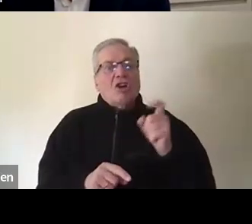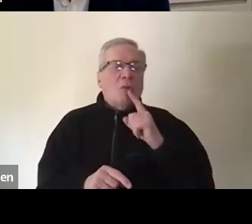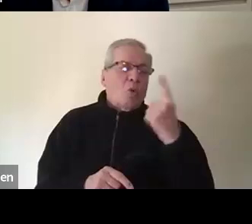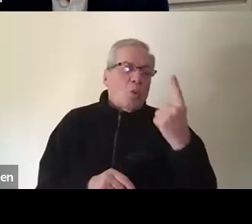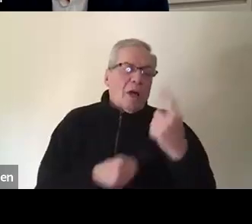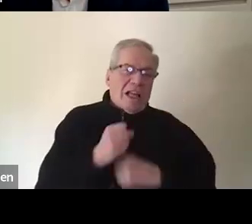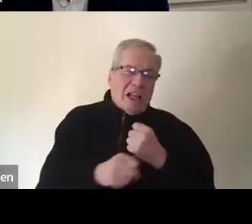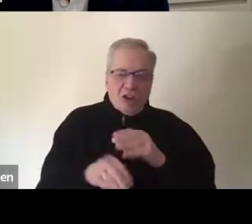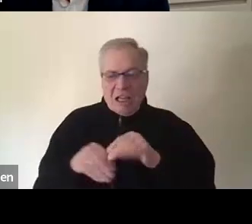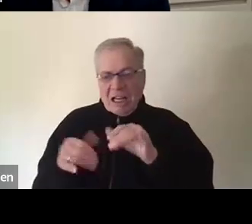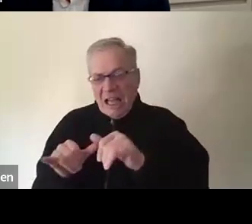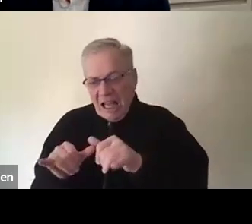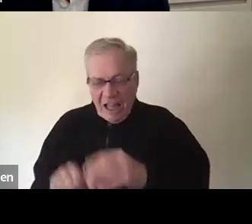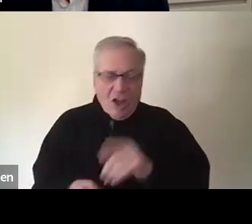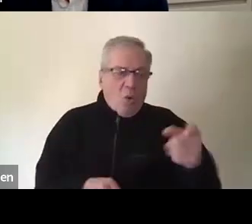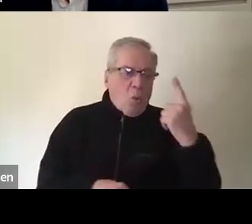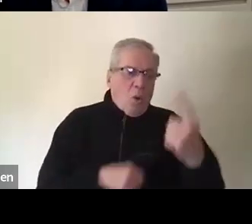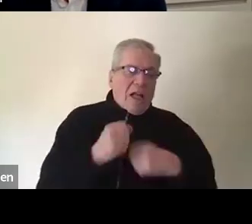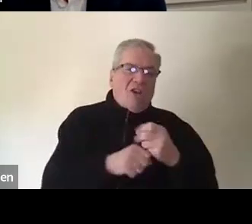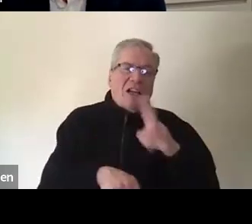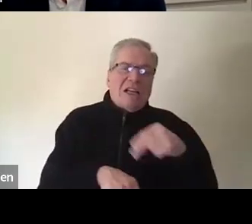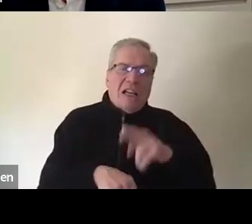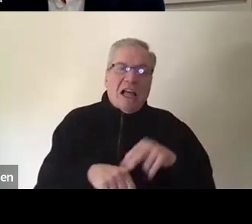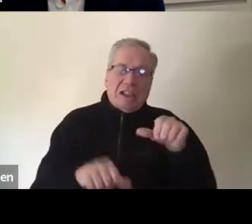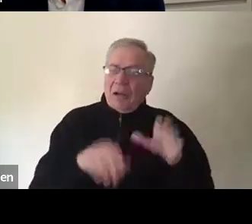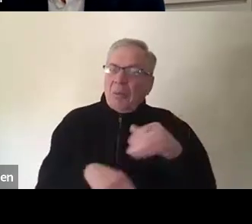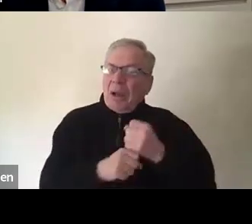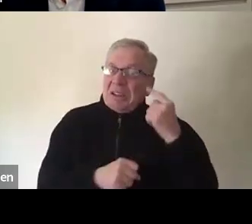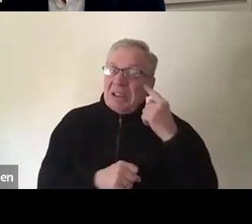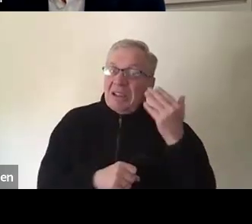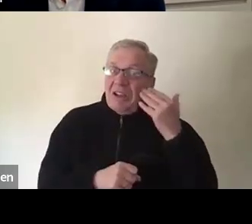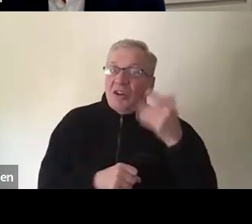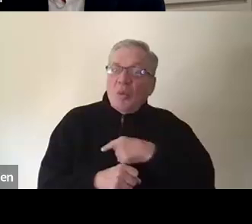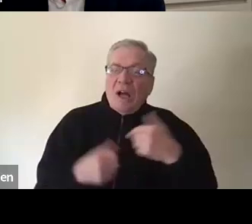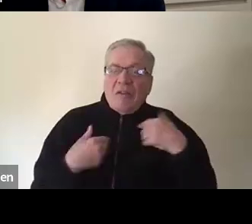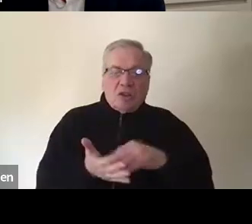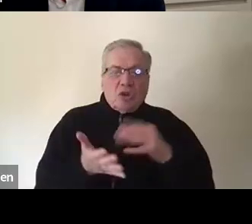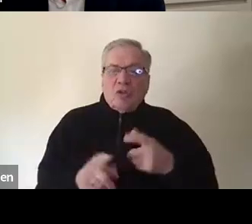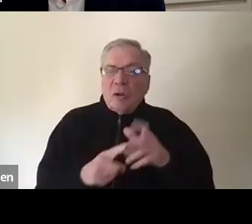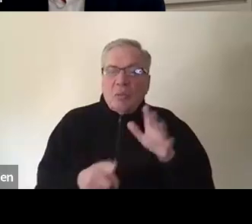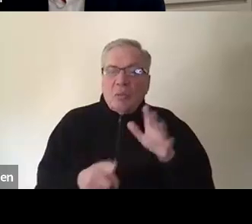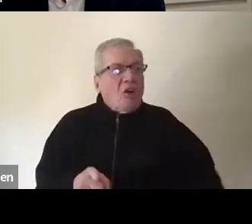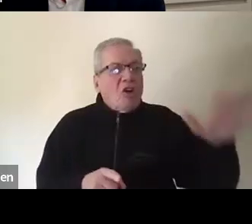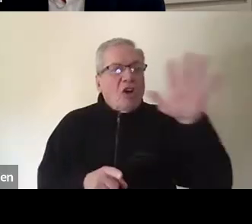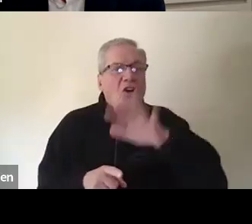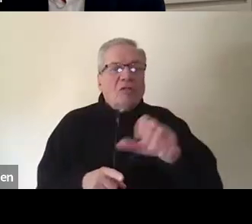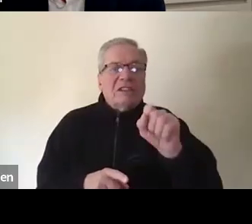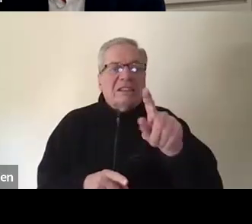and one year a natural science which makes sense because we had students from all over STEM.